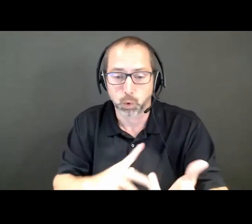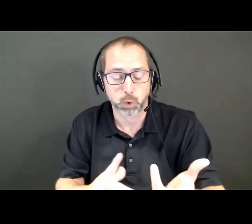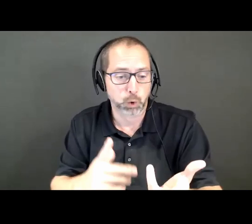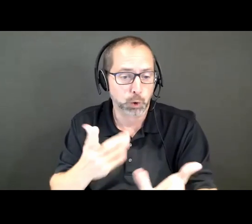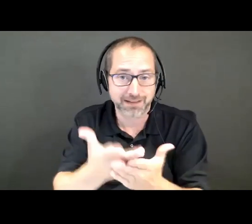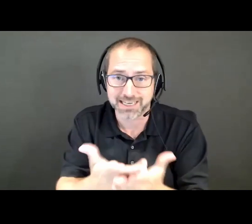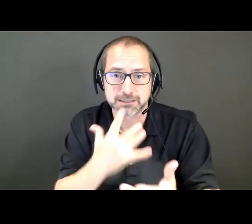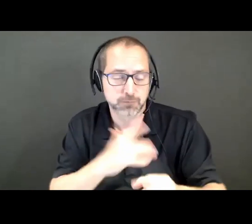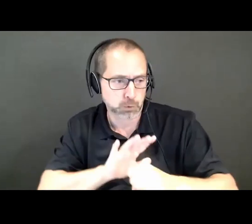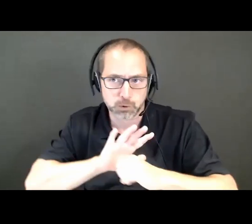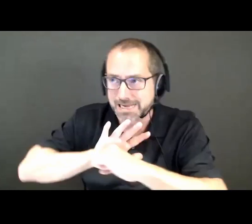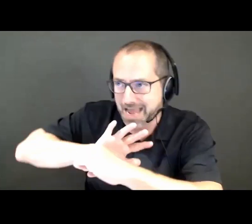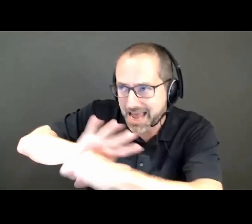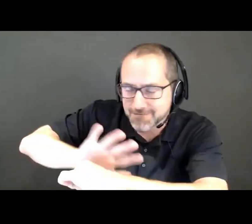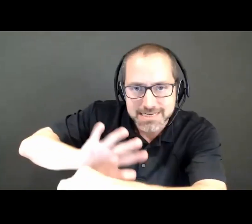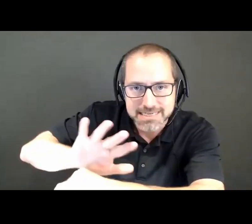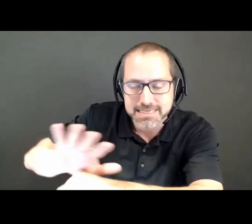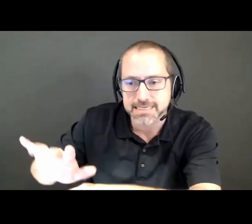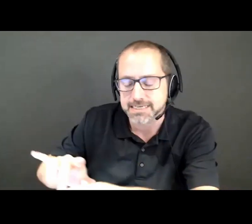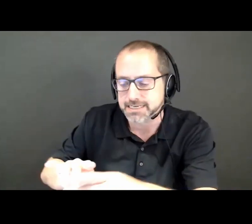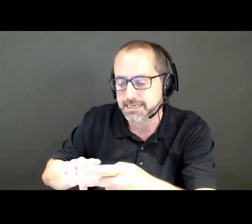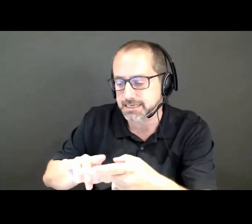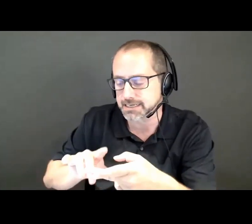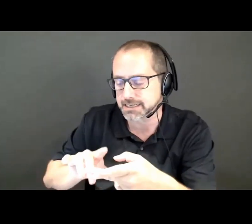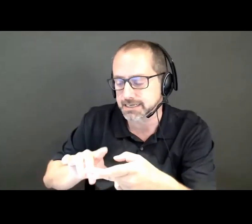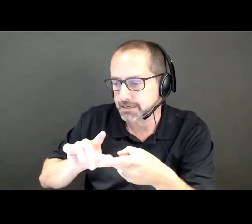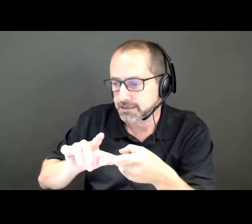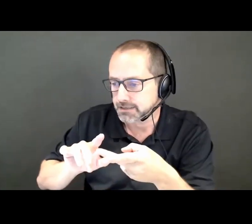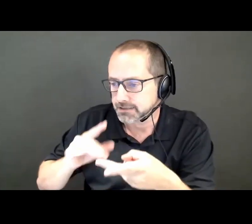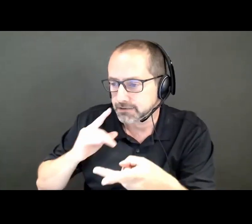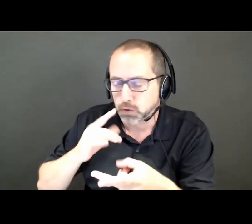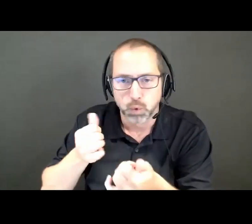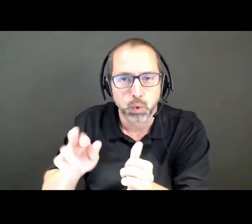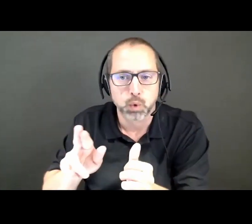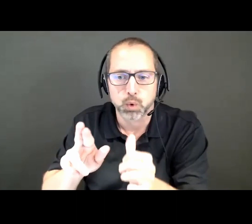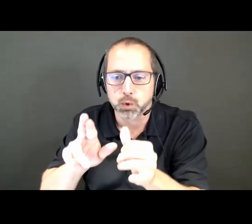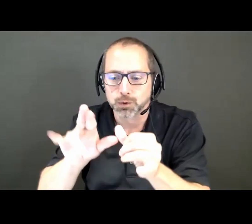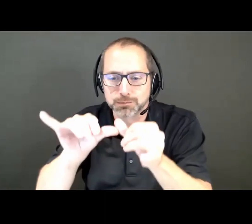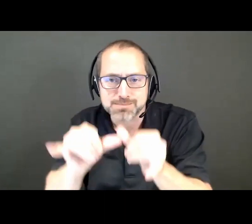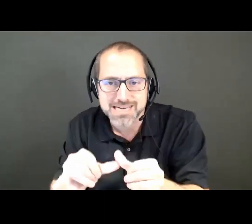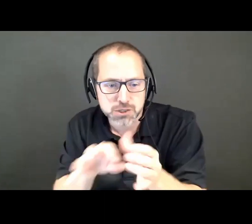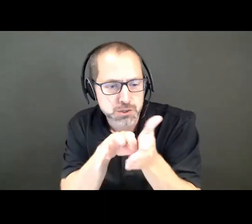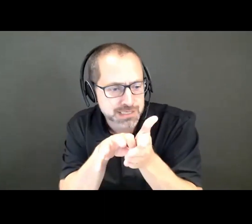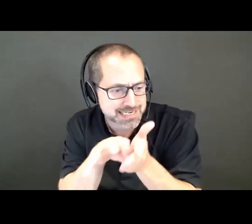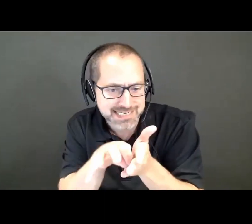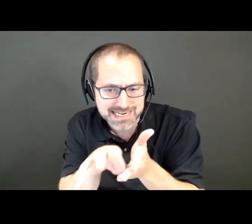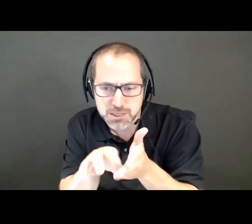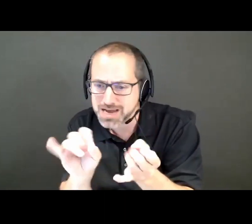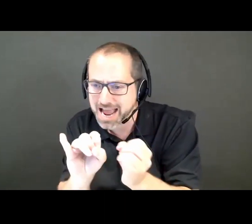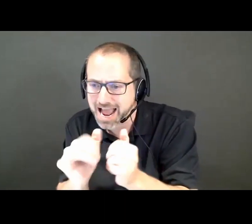but also in terms of for any - to measure the success of any intervention. And I'm talking not